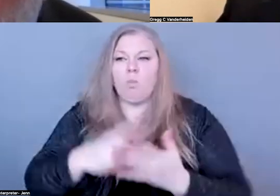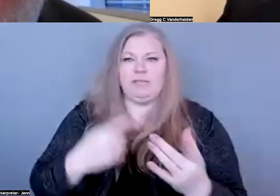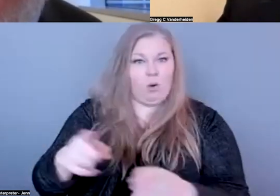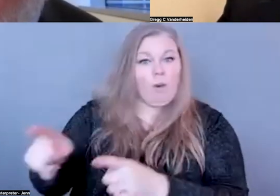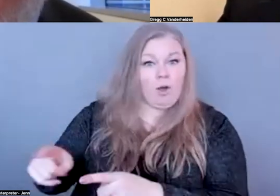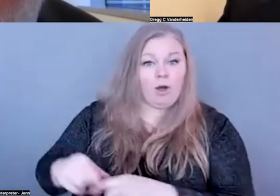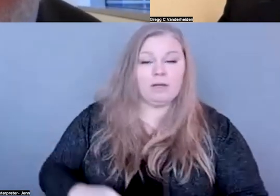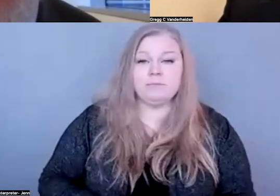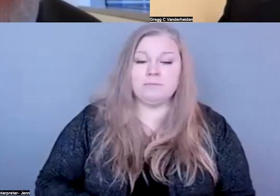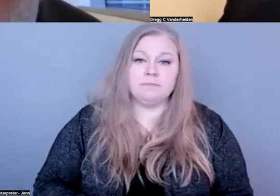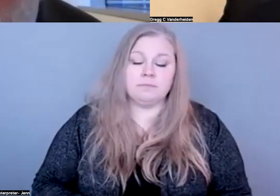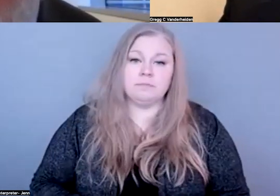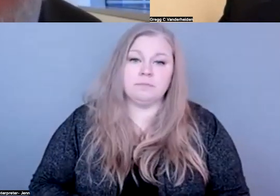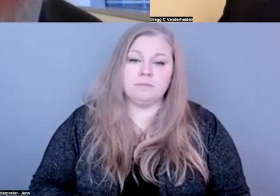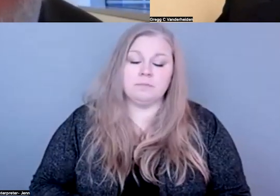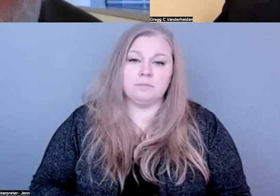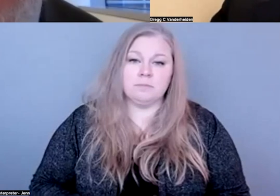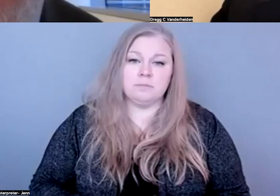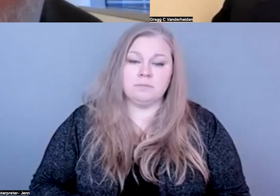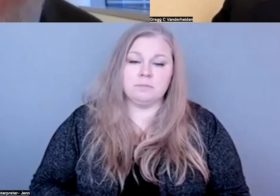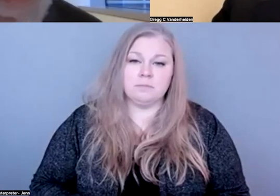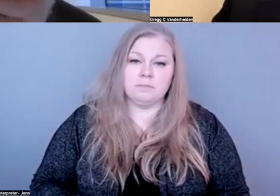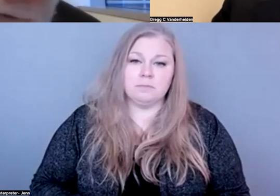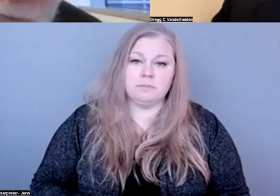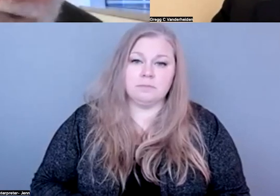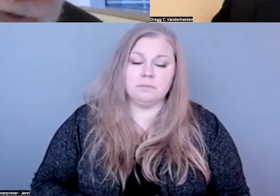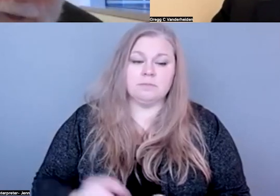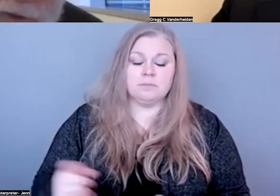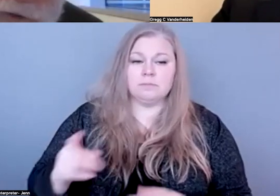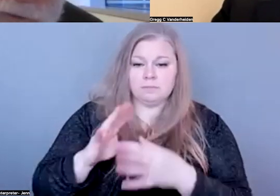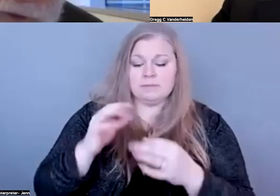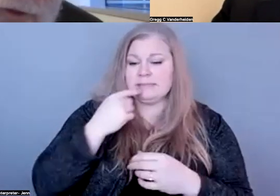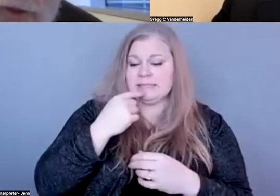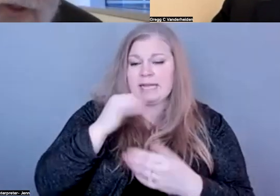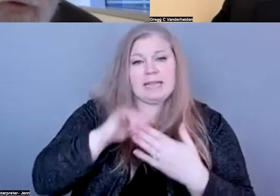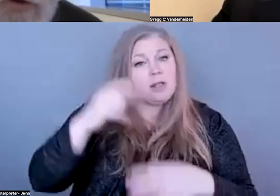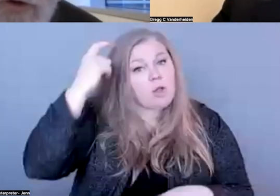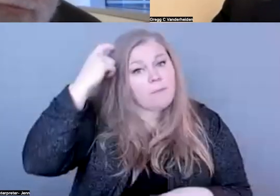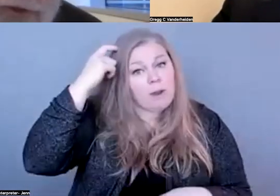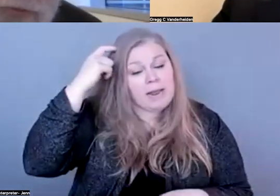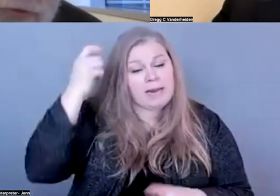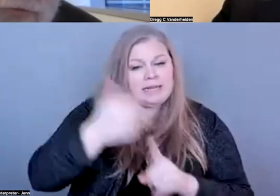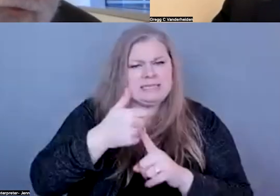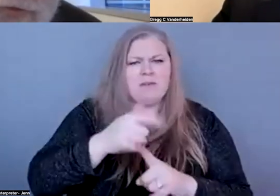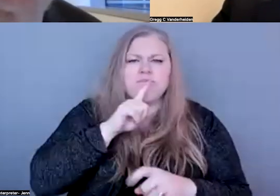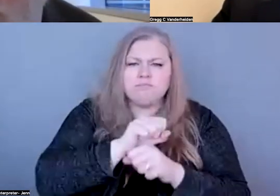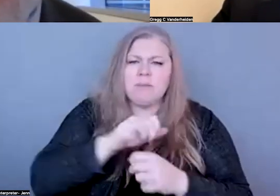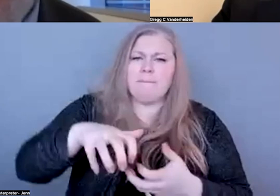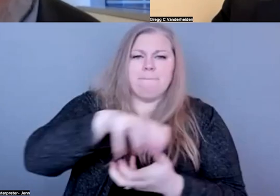and Aude Oliva said that the brain actually mixes together all the inputs --whether it's visual,